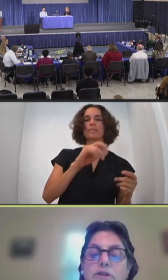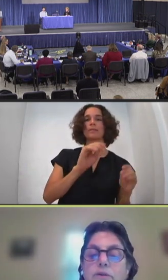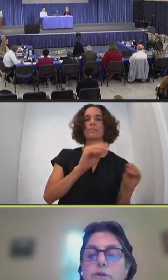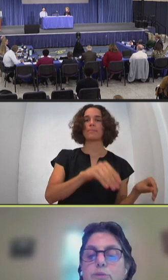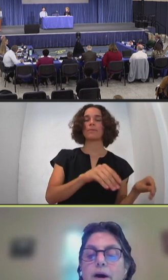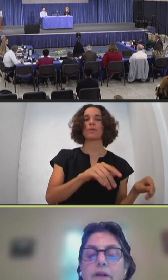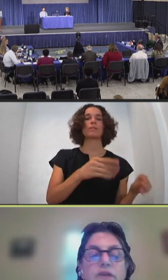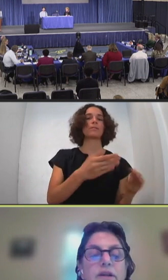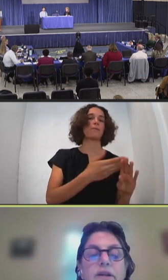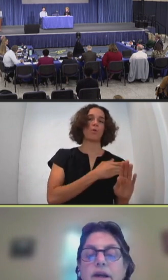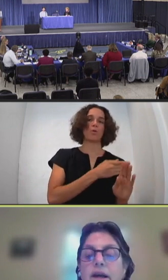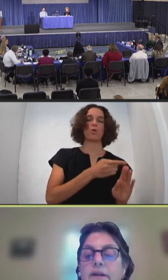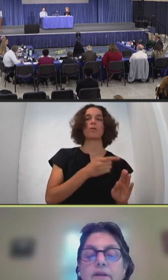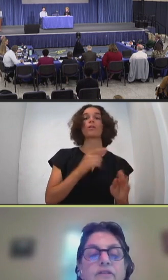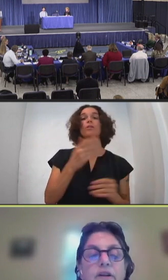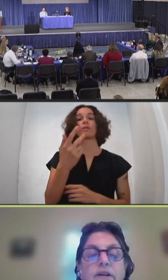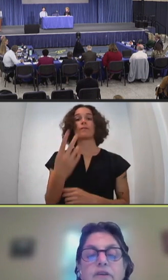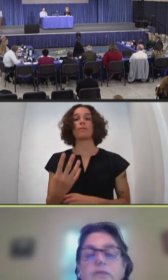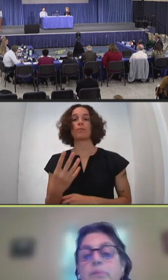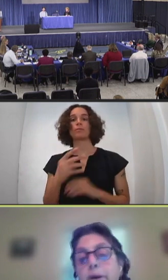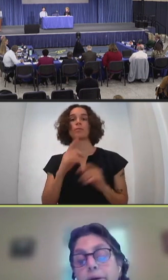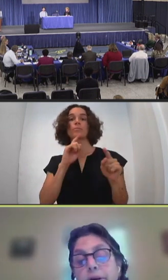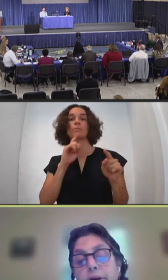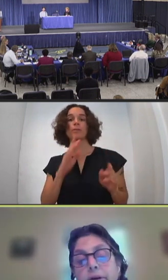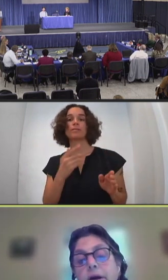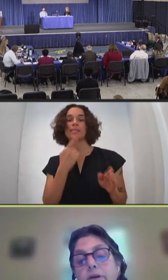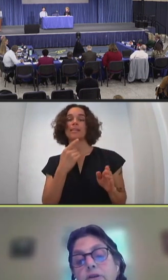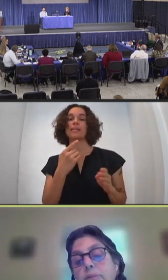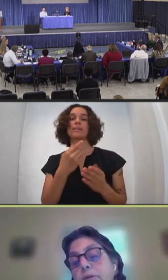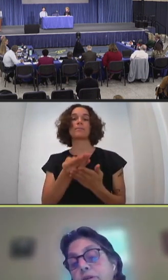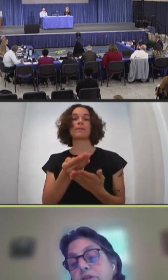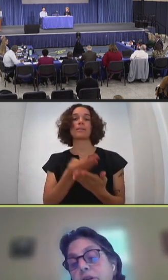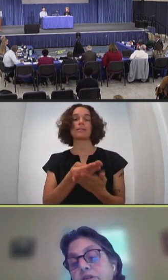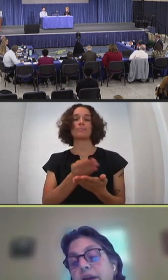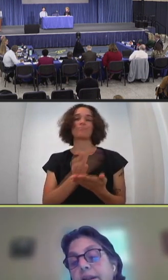of the respondents indicated that funding is a barrier to the provision and scaling